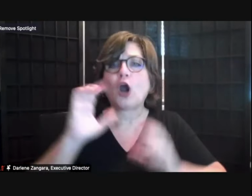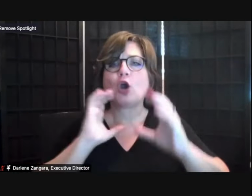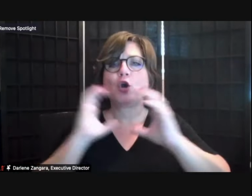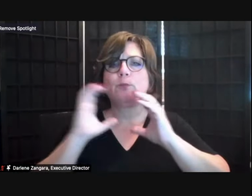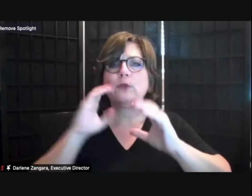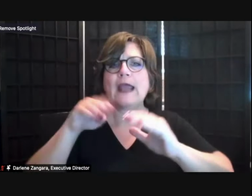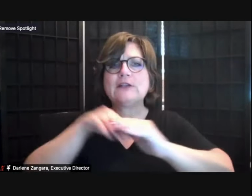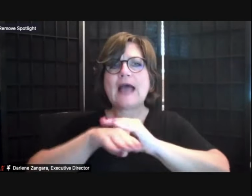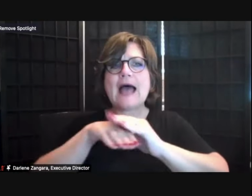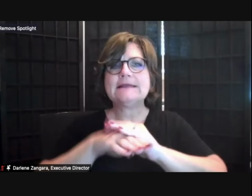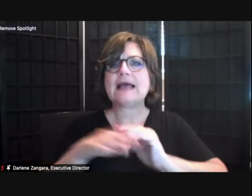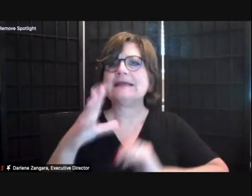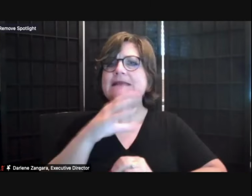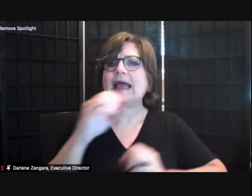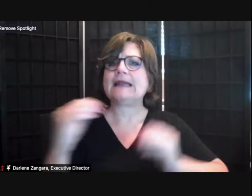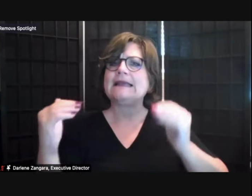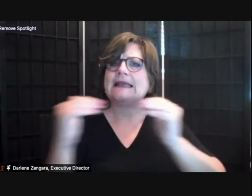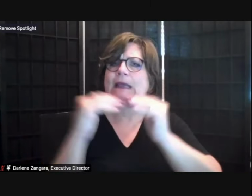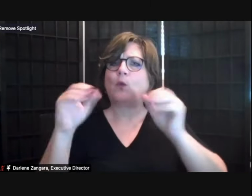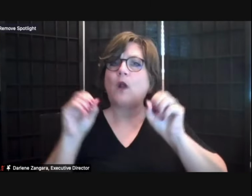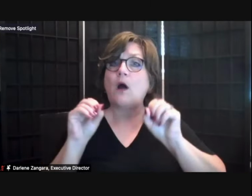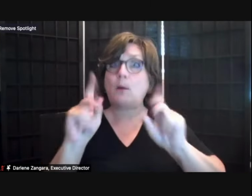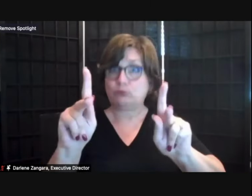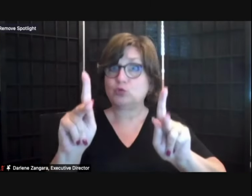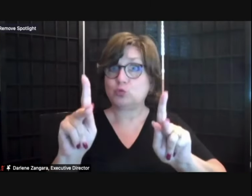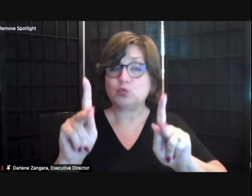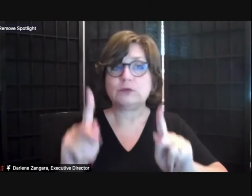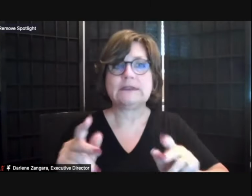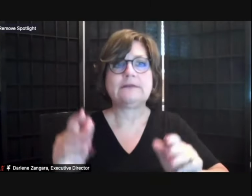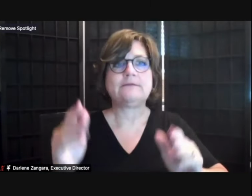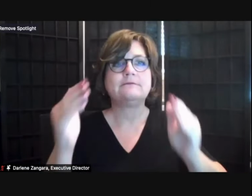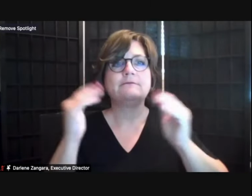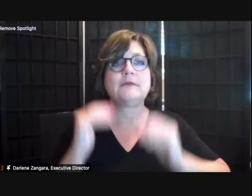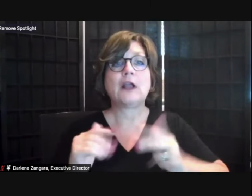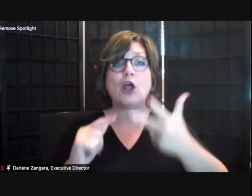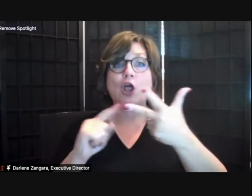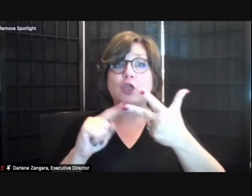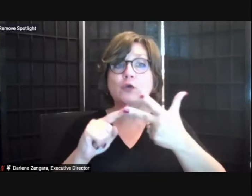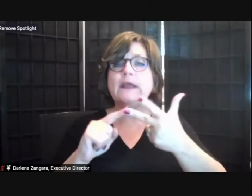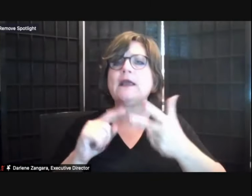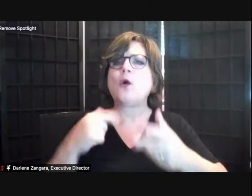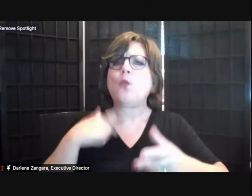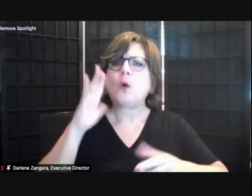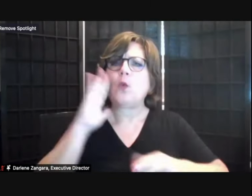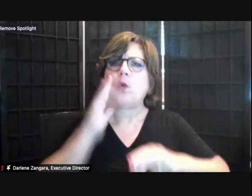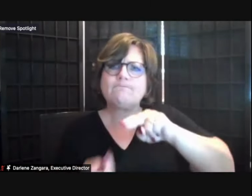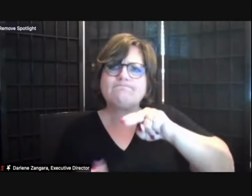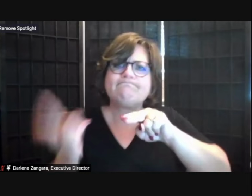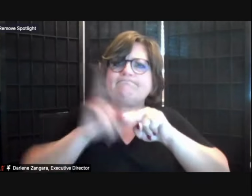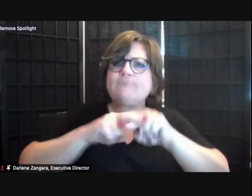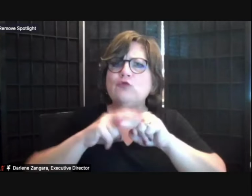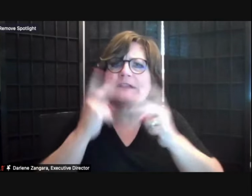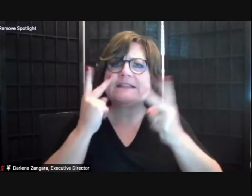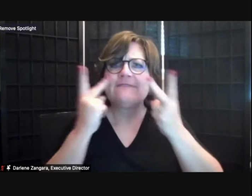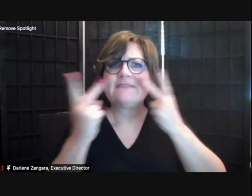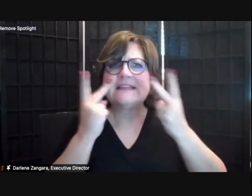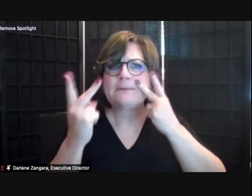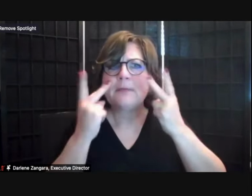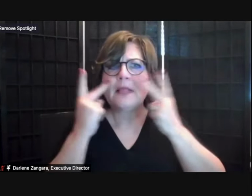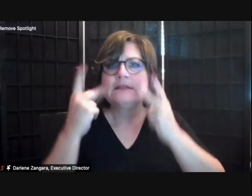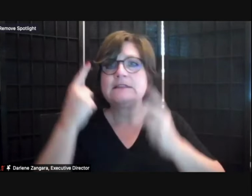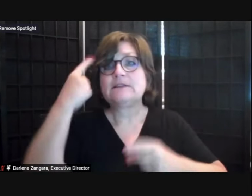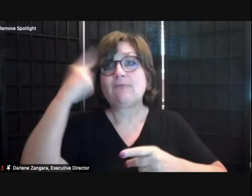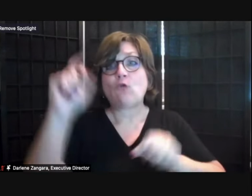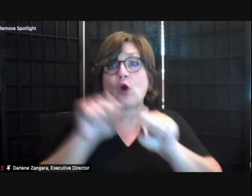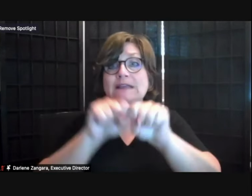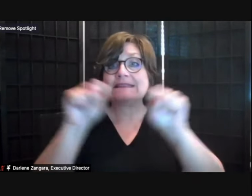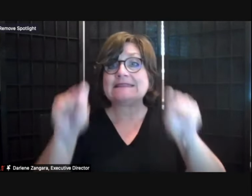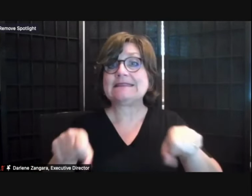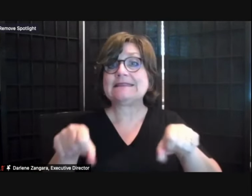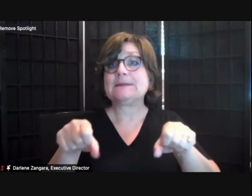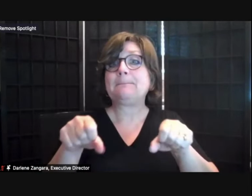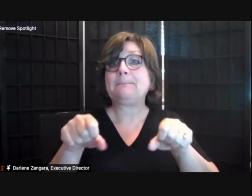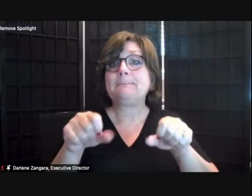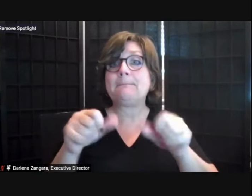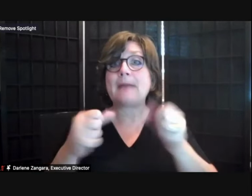access and equal opportunity. 3. Increase visibility for systems advocacy